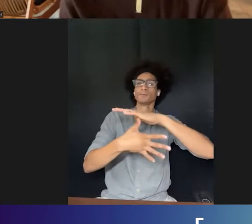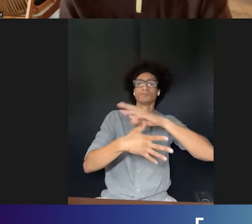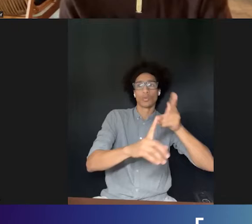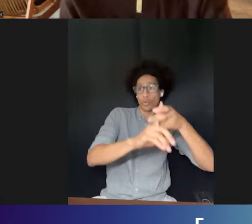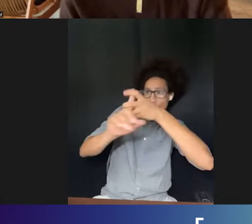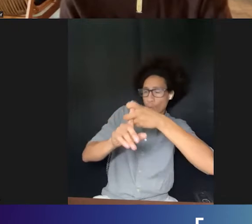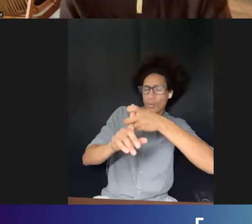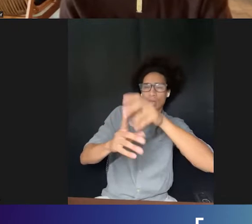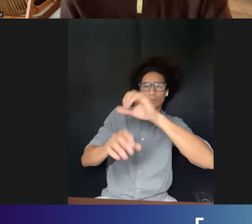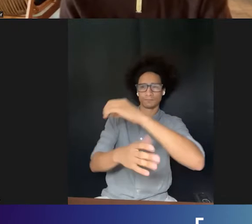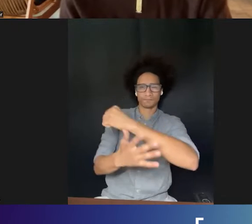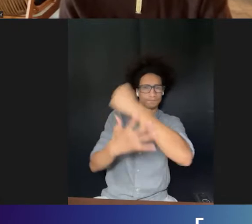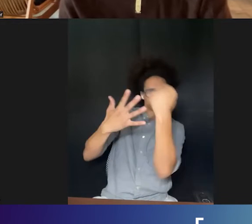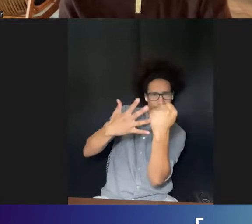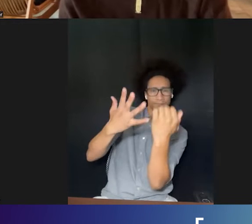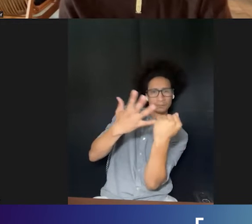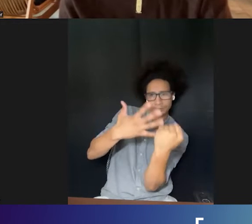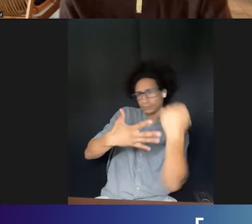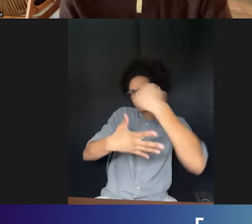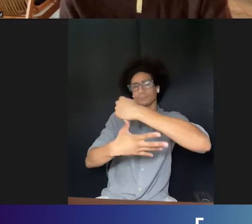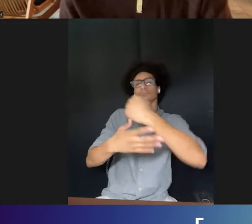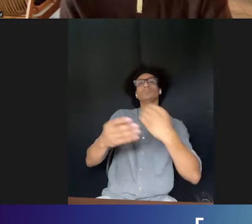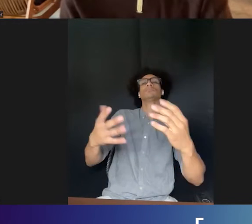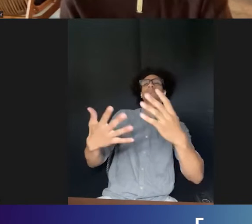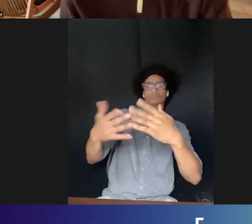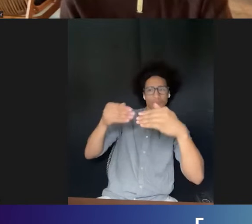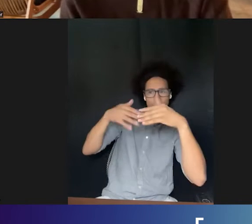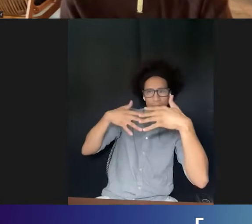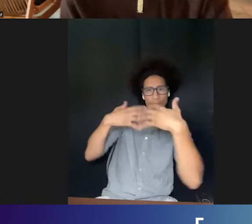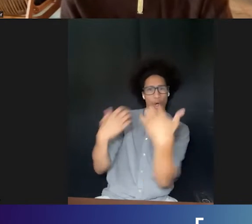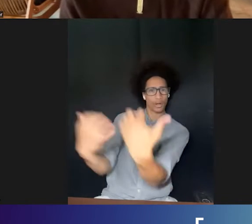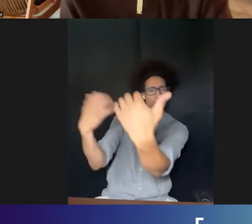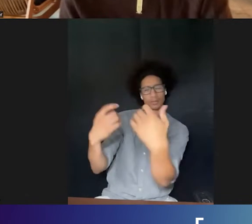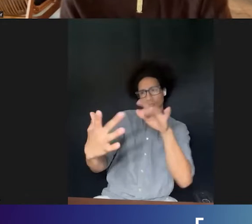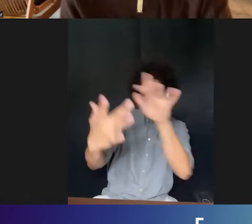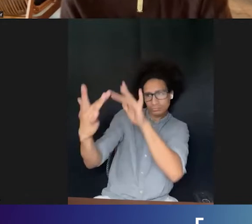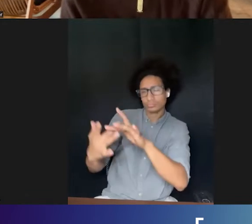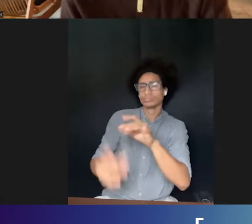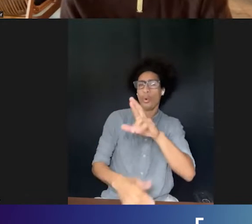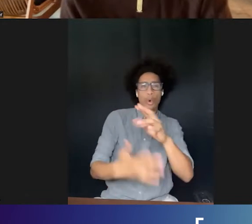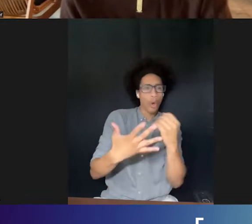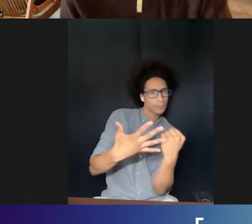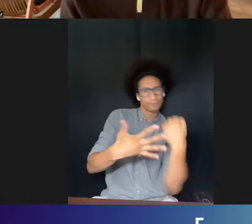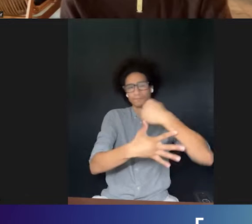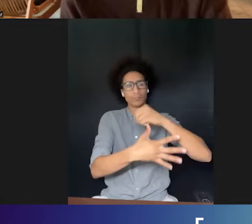as wide an audience as possible or building the filmmaker brand. That is I mean, that's a great position to be into.